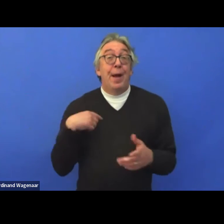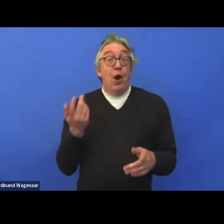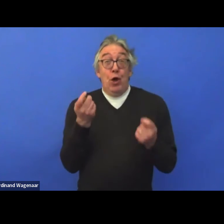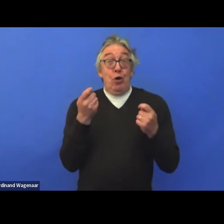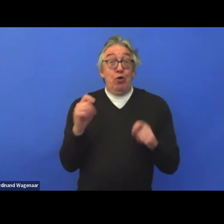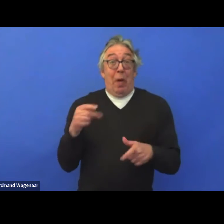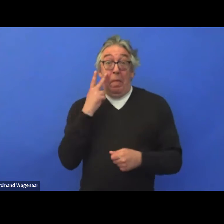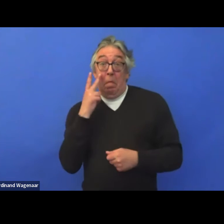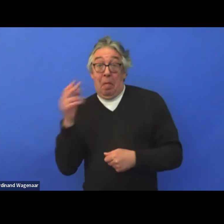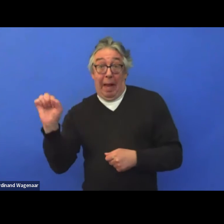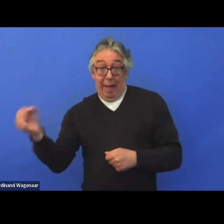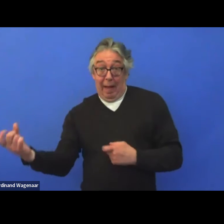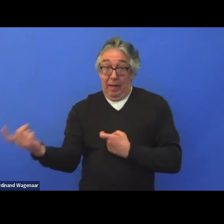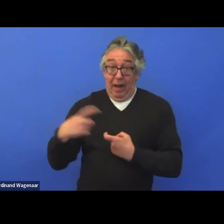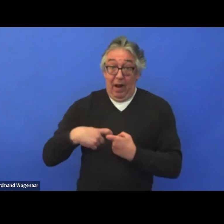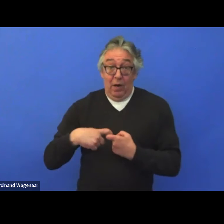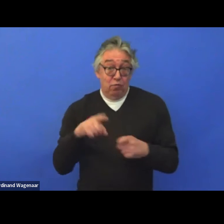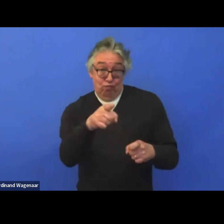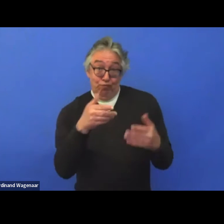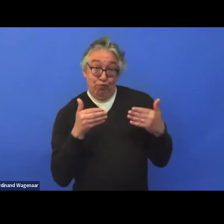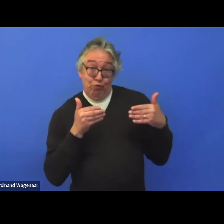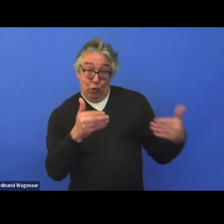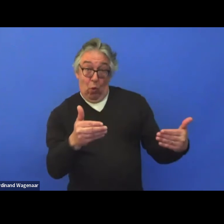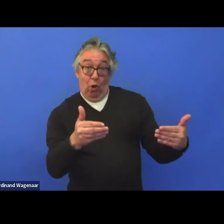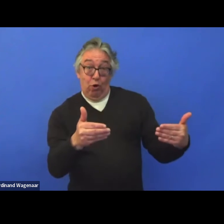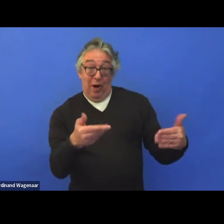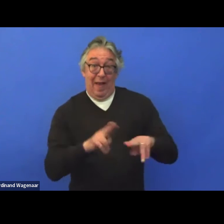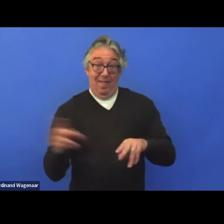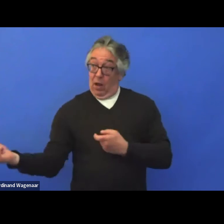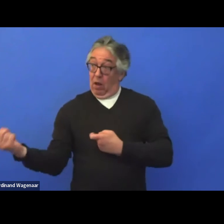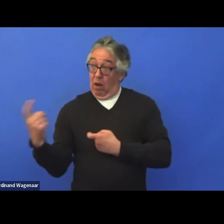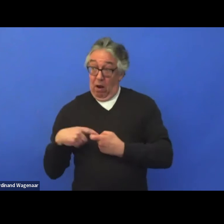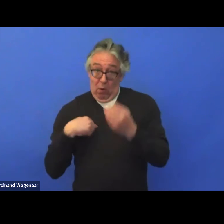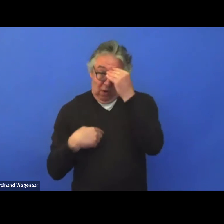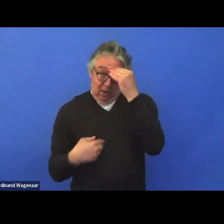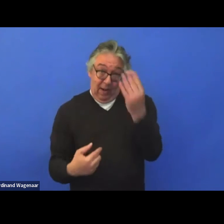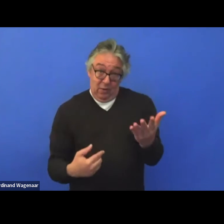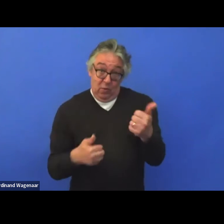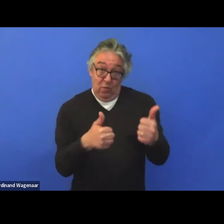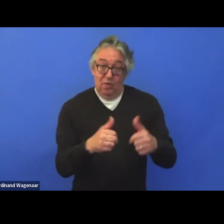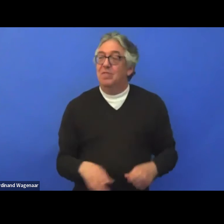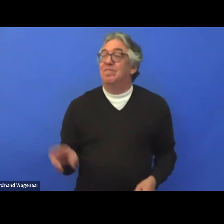You can move on, and I'll let you know as soon as she is back. Okay. Thank you.